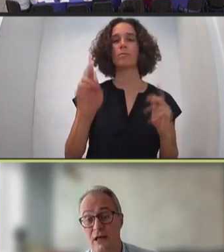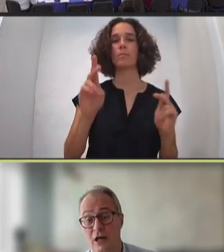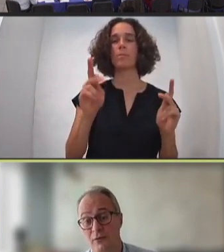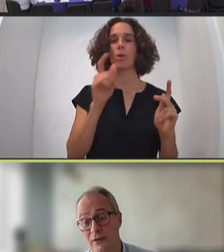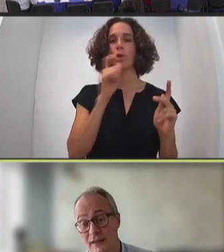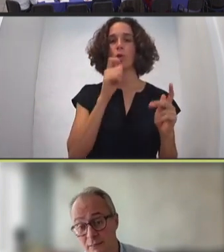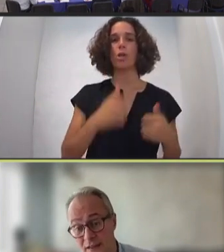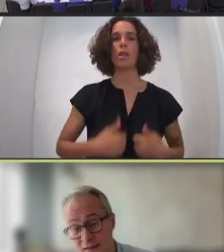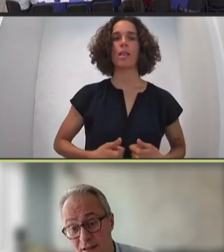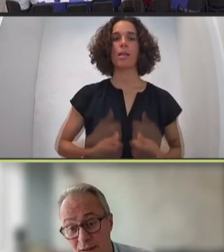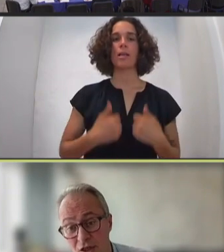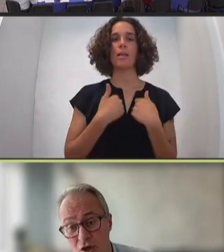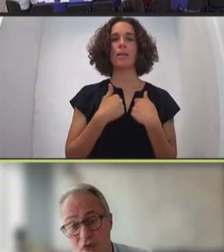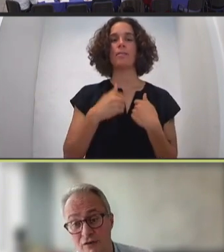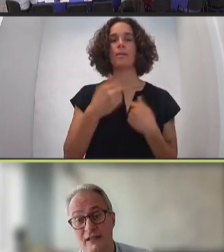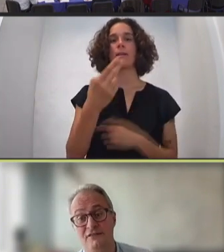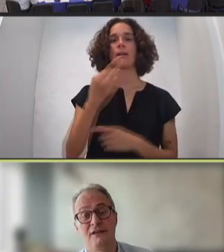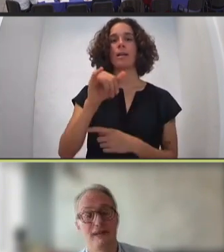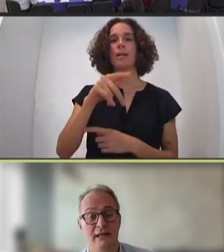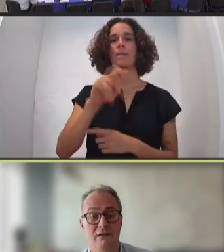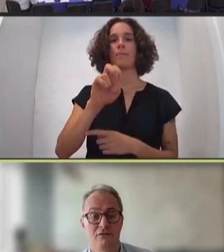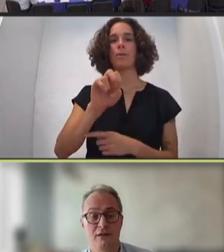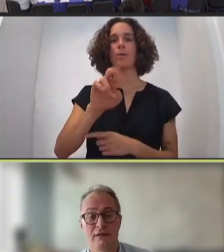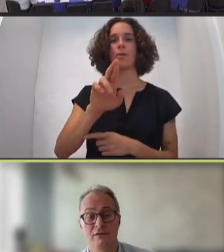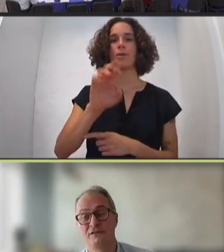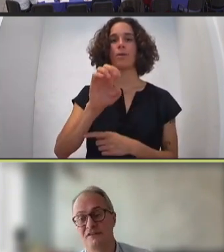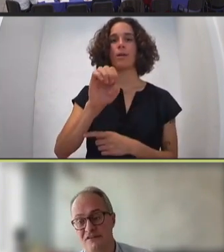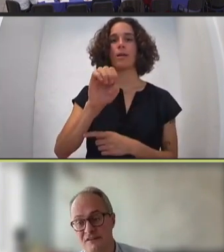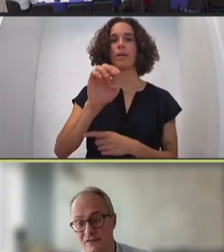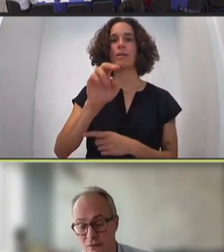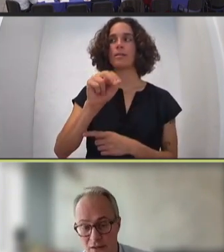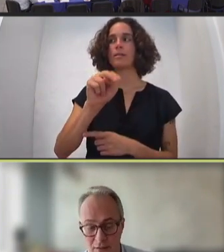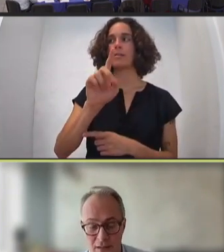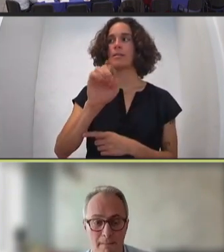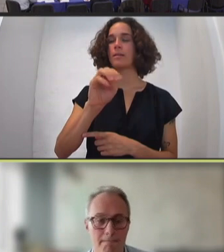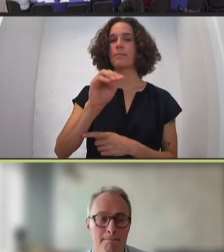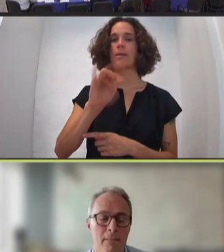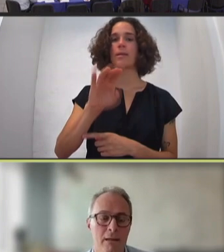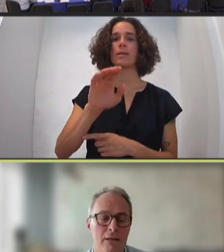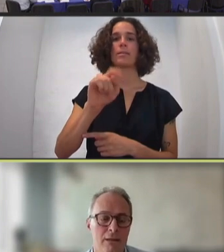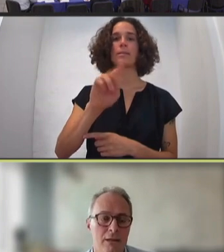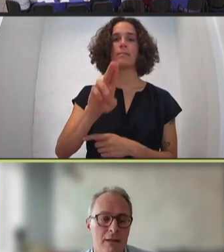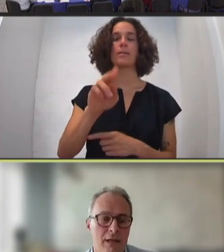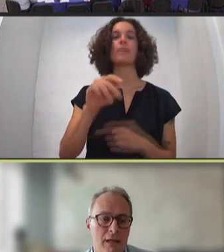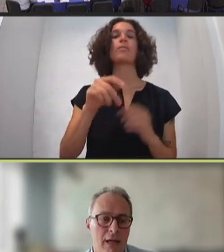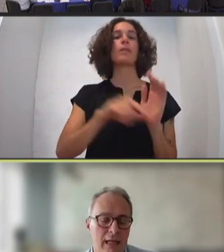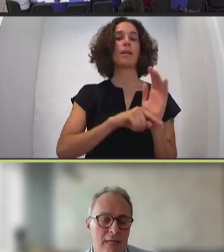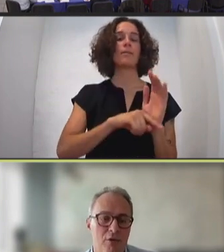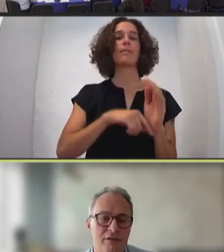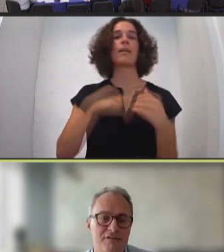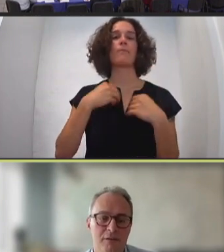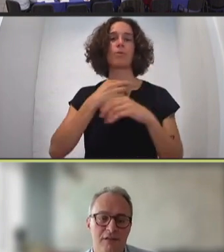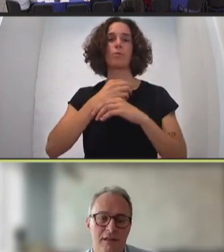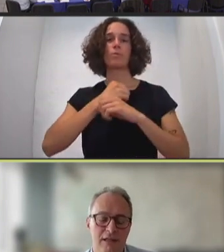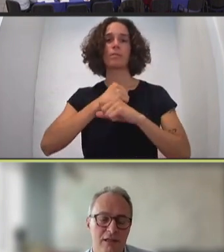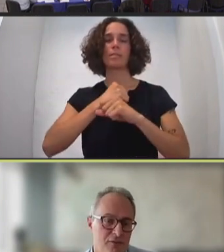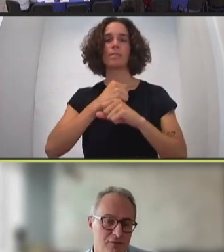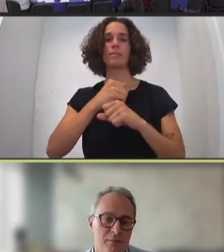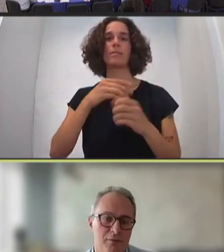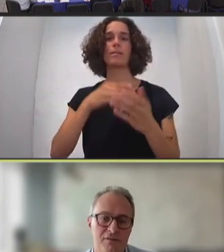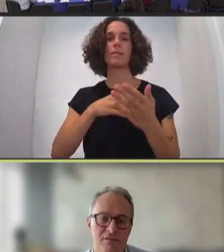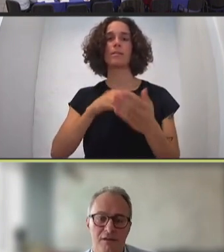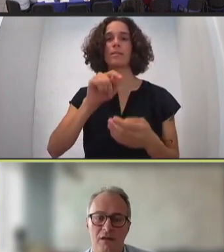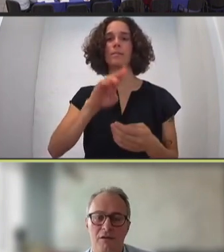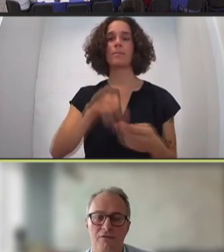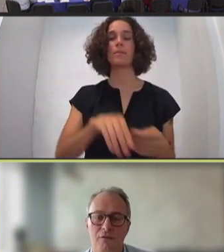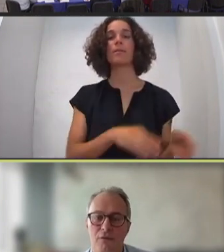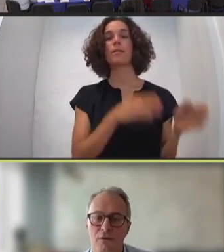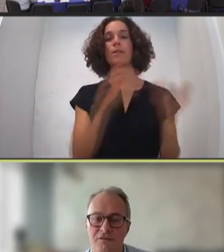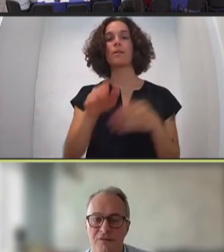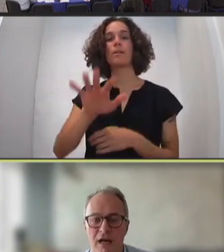hyperendemic TB are TST negative and resistant to TB. And approximately 50 percent of close